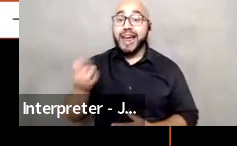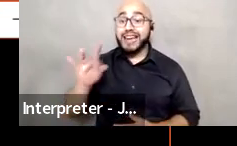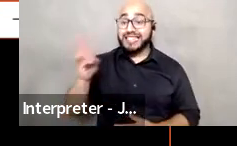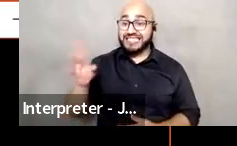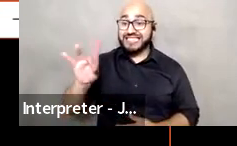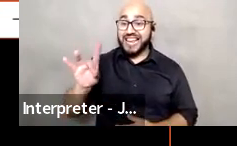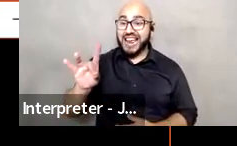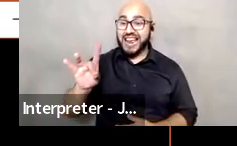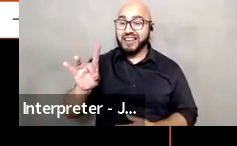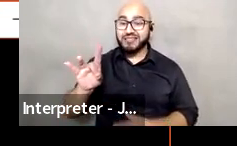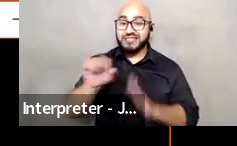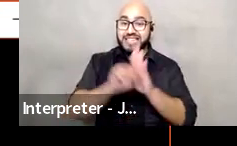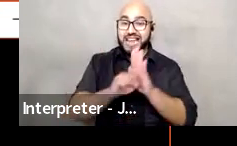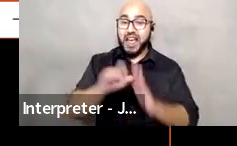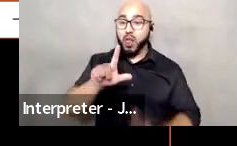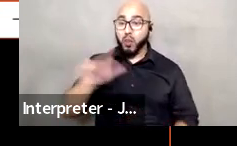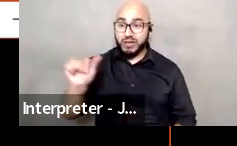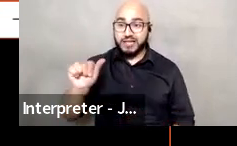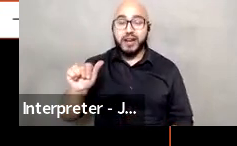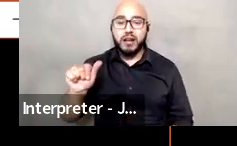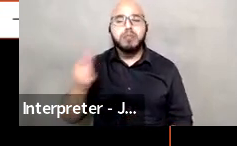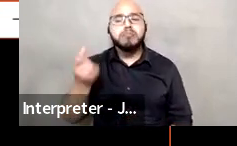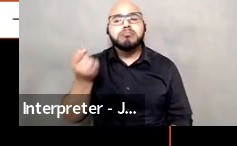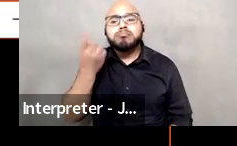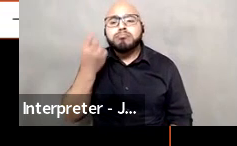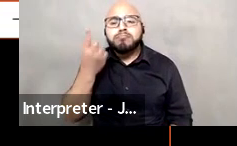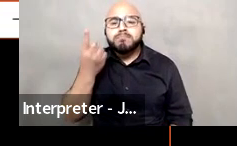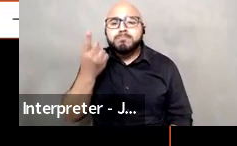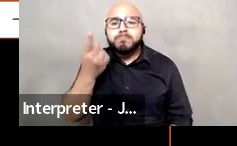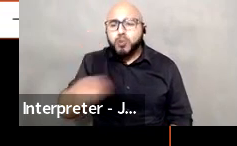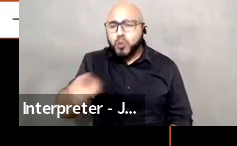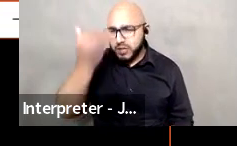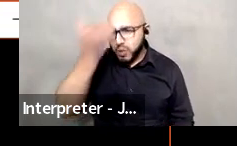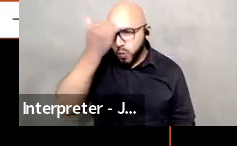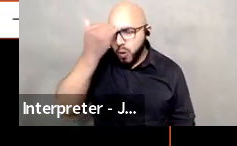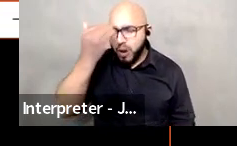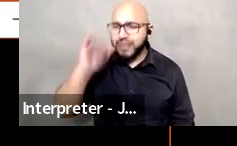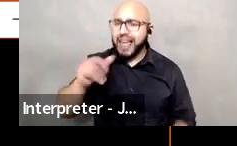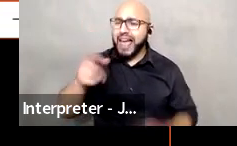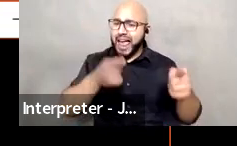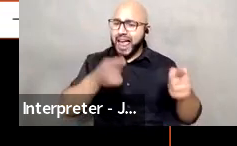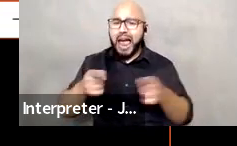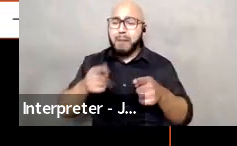Now, folks, just so you know this happened throughout. This is Mississippi.